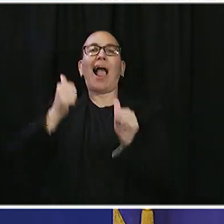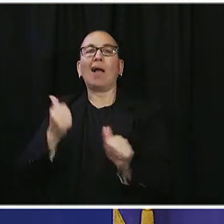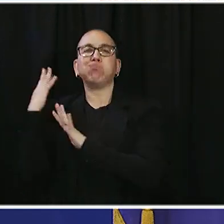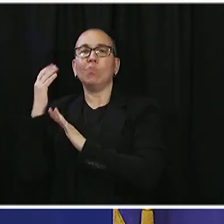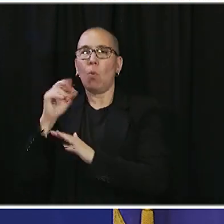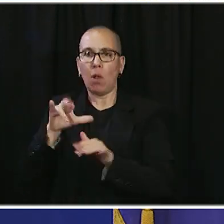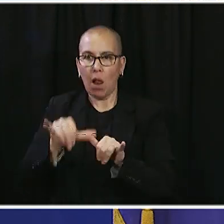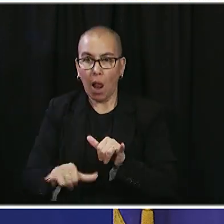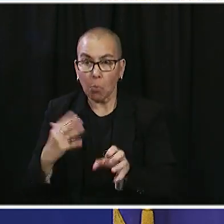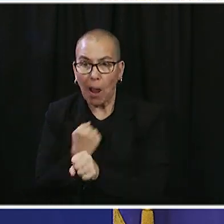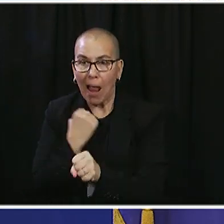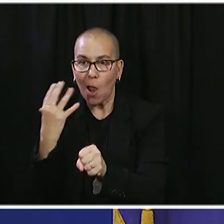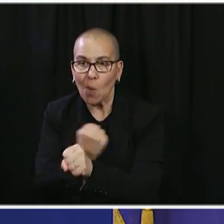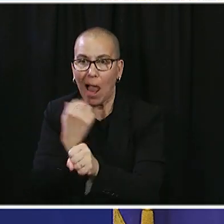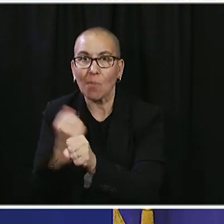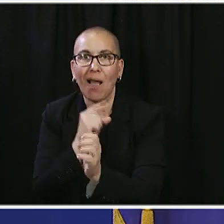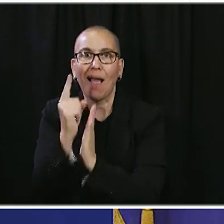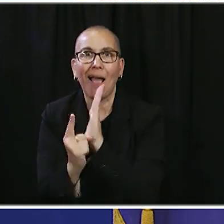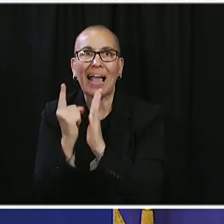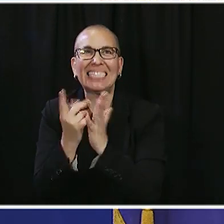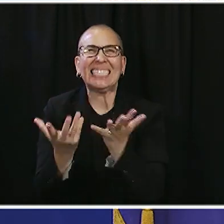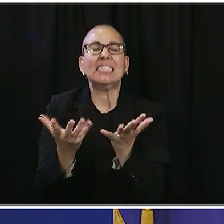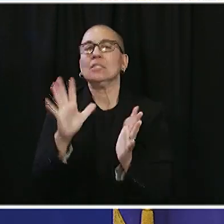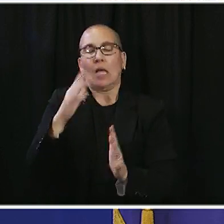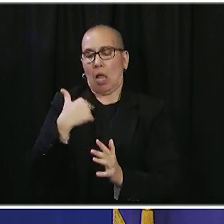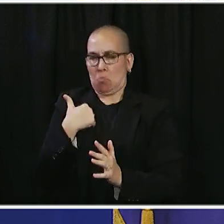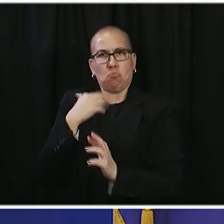THINGS THAT WOULD MAKE US NERVOUS, NOT PREDICTABLE, HOW MUCH TIME YOU SPEND THERE AND ALL OF THAT.